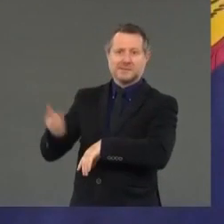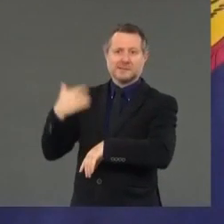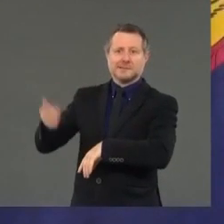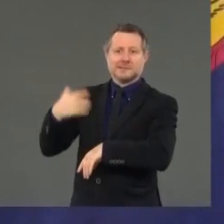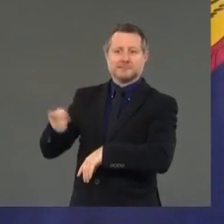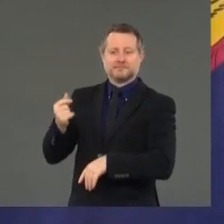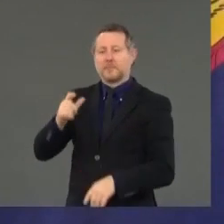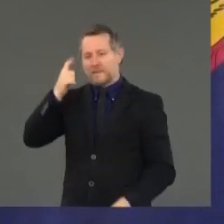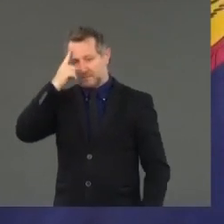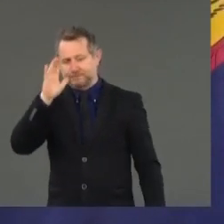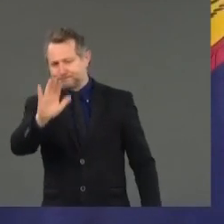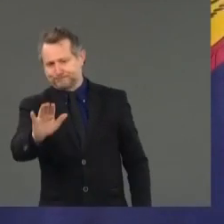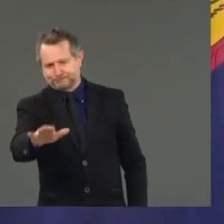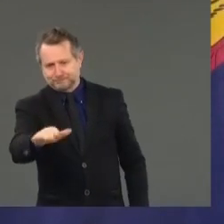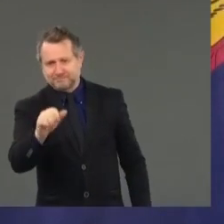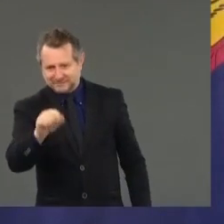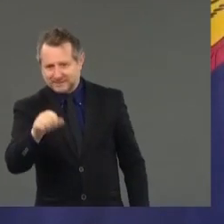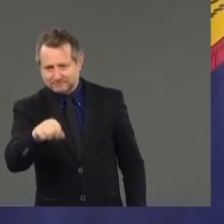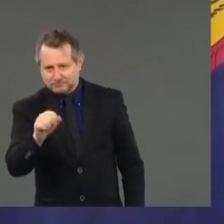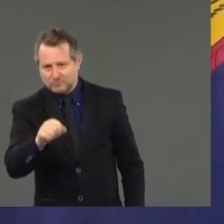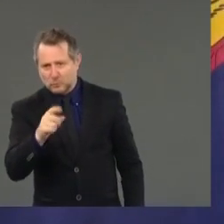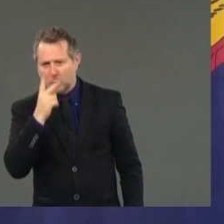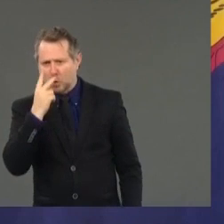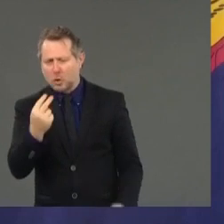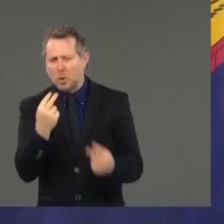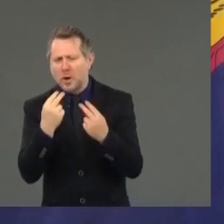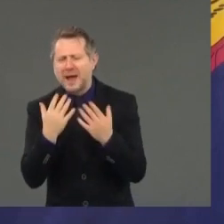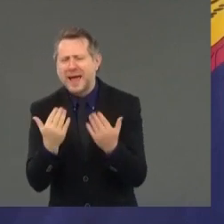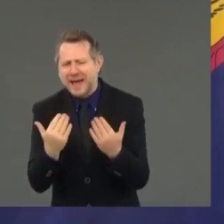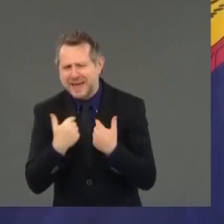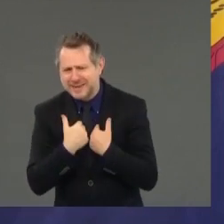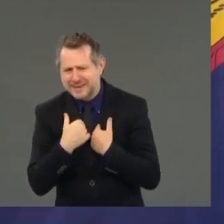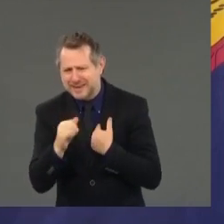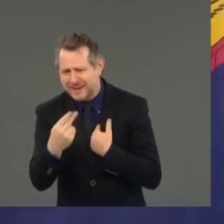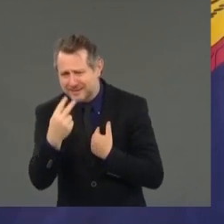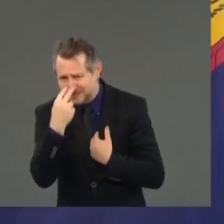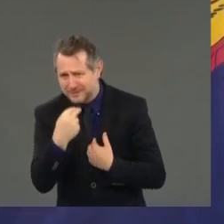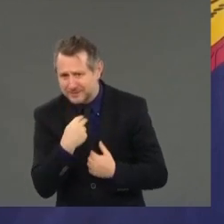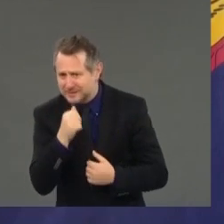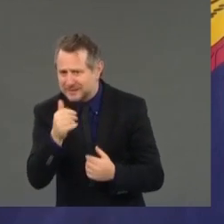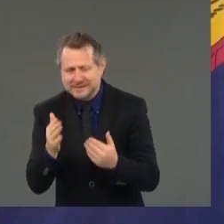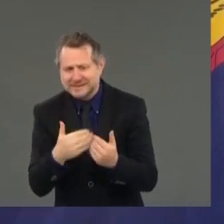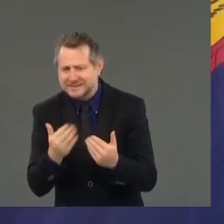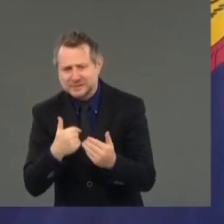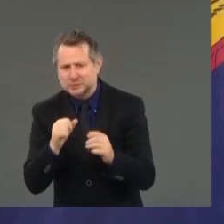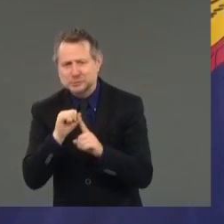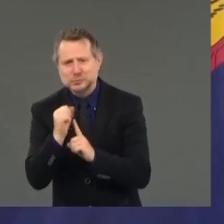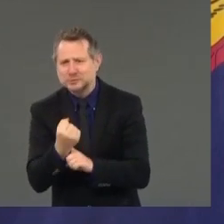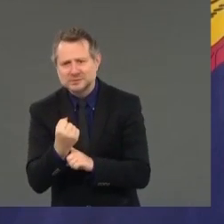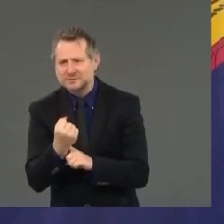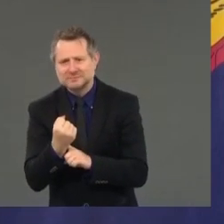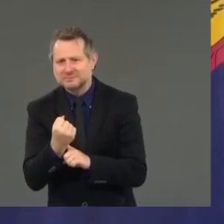KNOW, CONSIDERING THE DIRE SITUATION, FINANCIAL SITUATION?